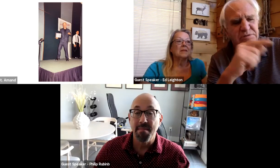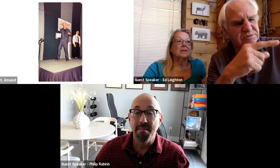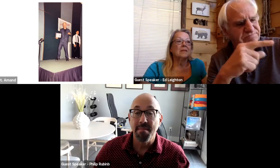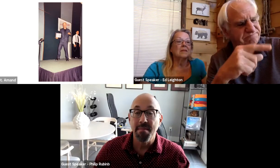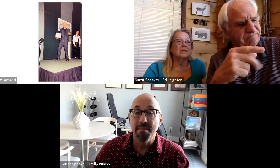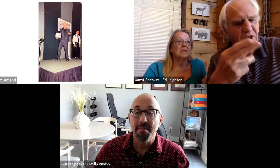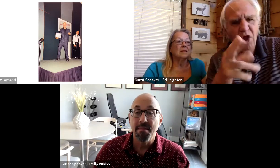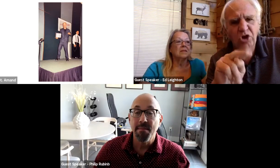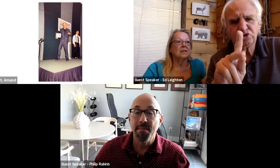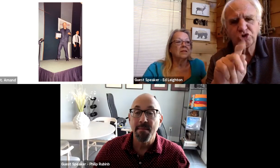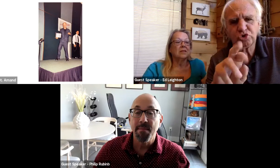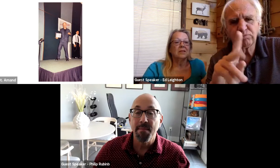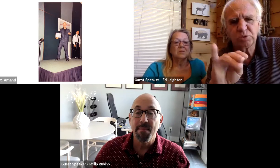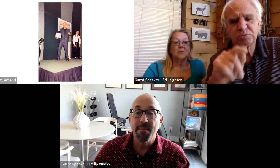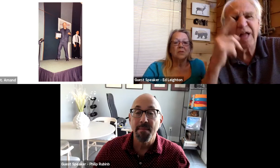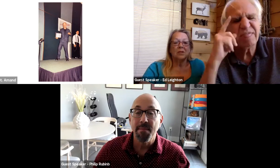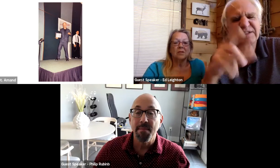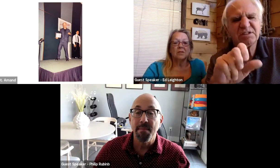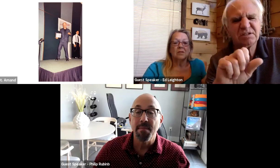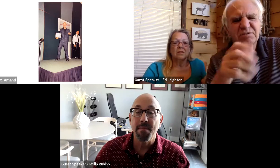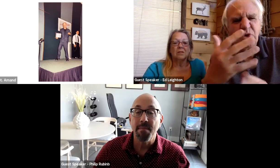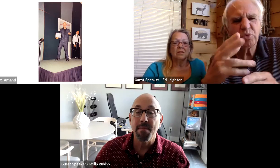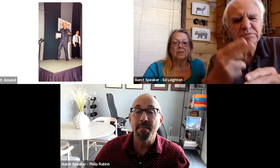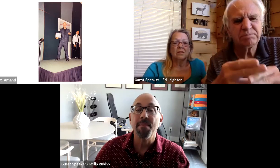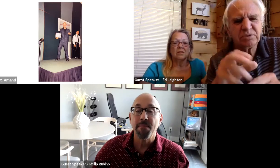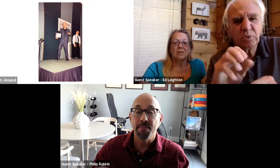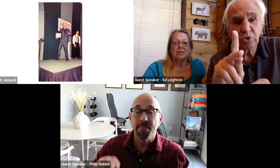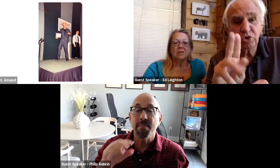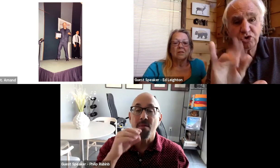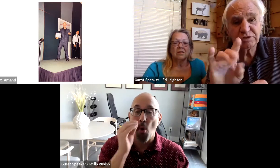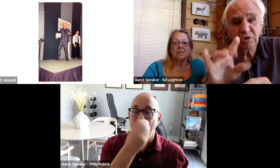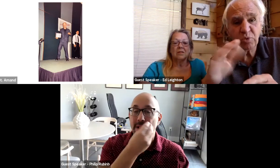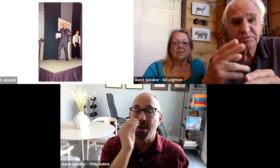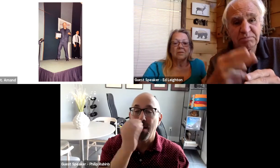Did you want to talk about anything else? Ed: You mentioned his work at Hunters Point,